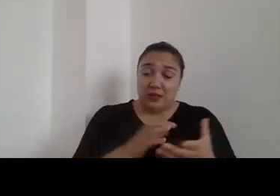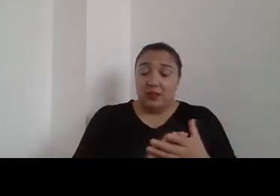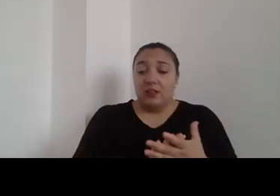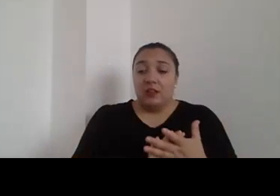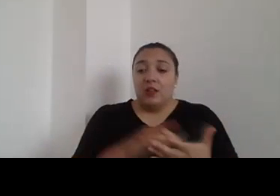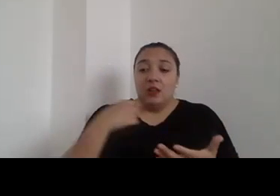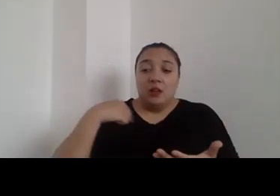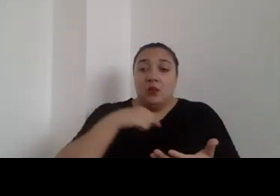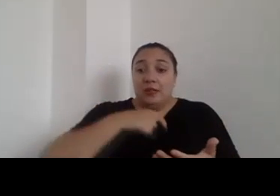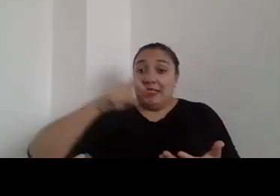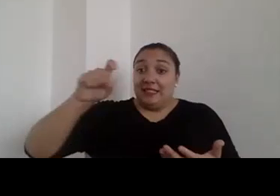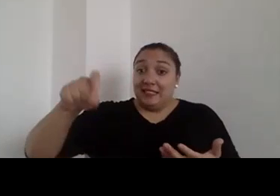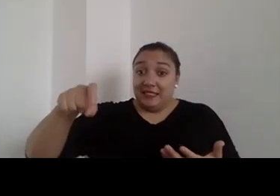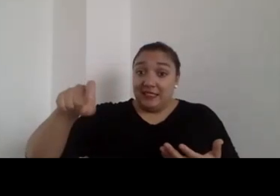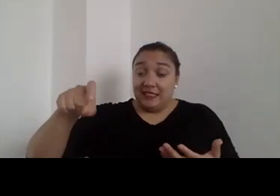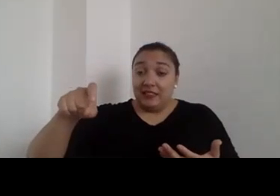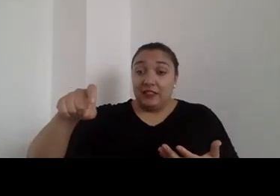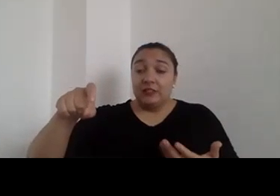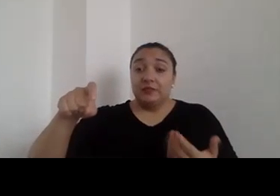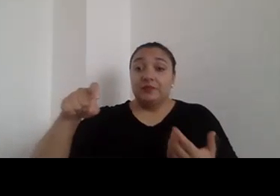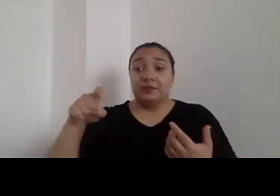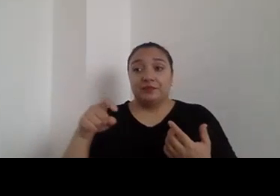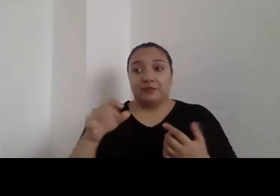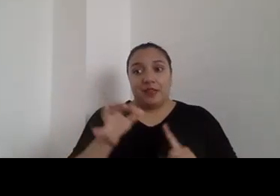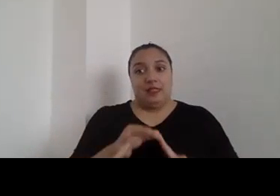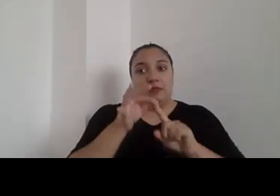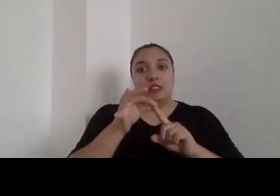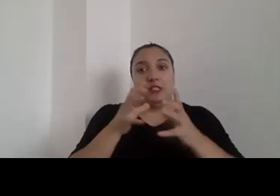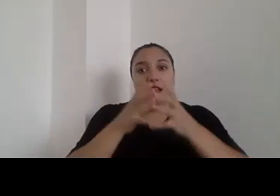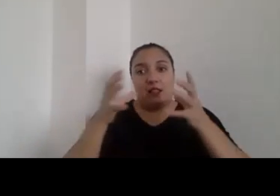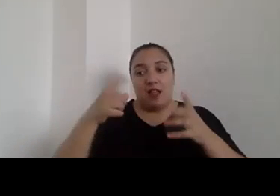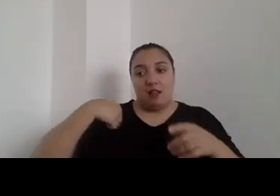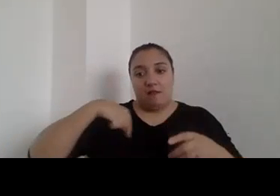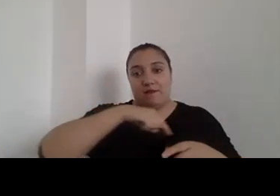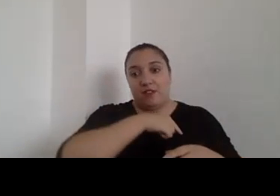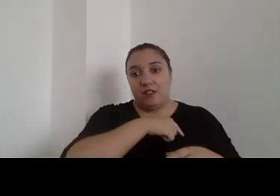what a lot of us, especially I think artists of color,